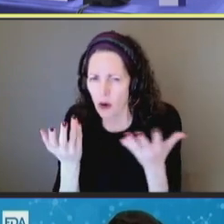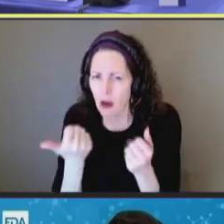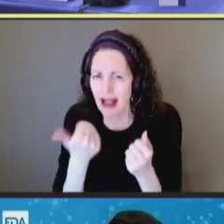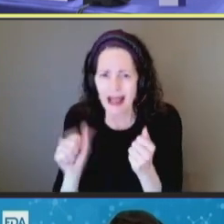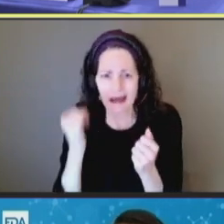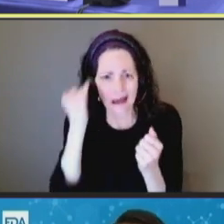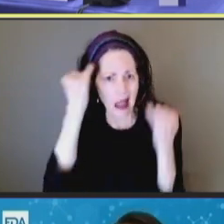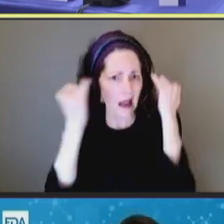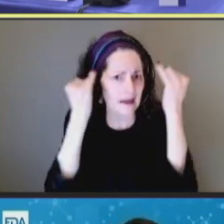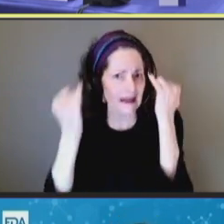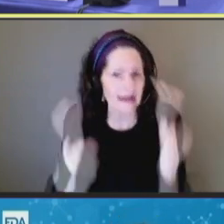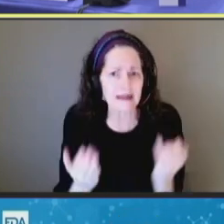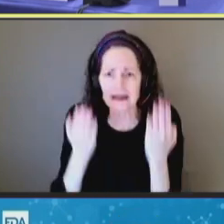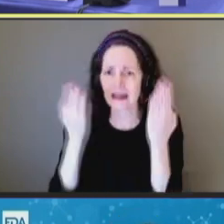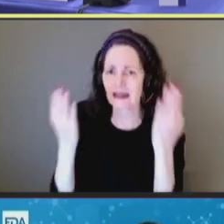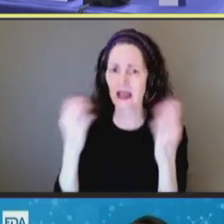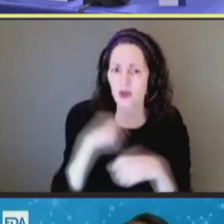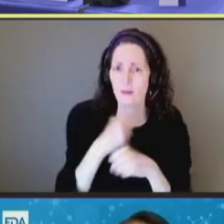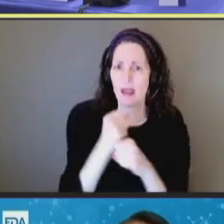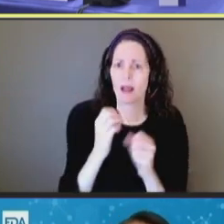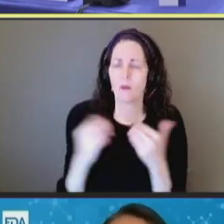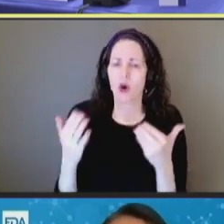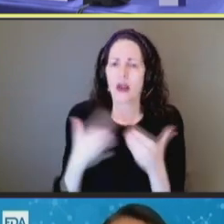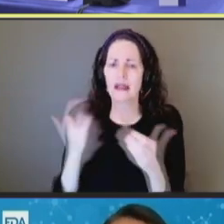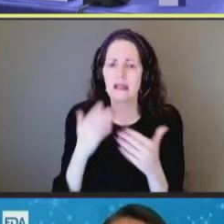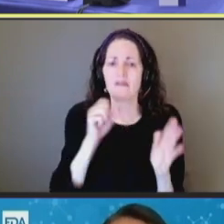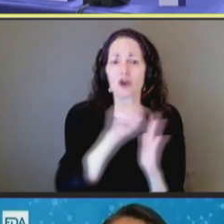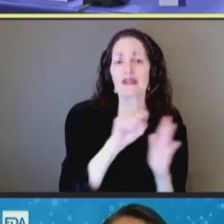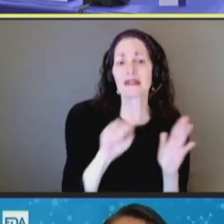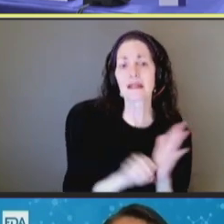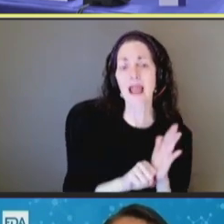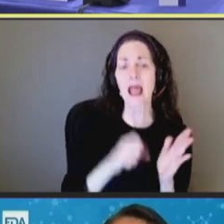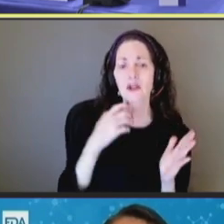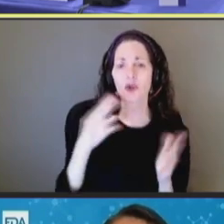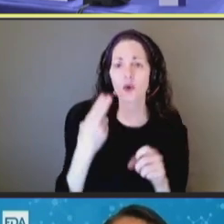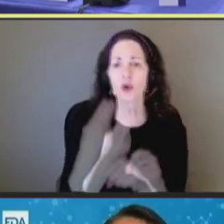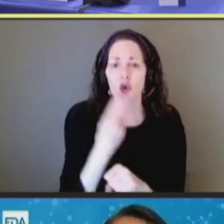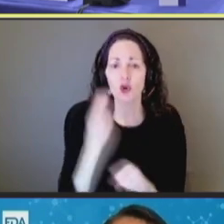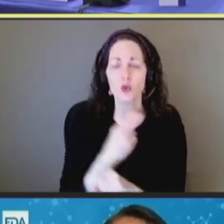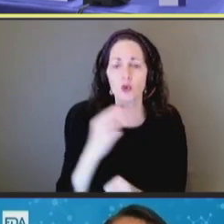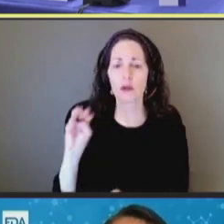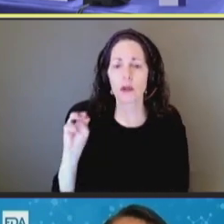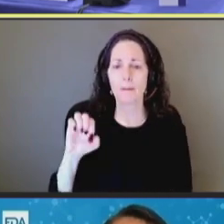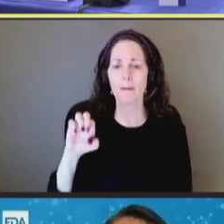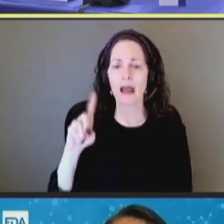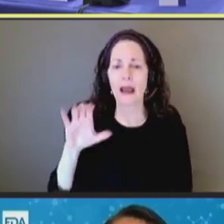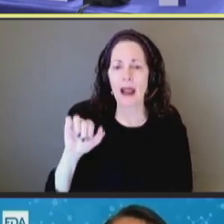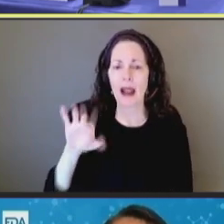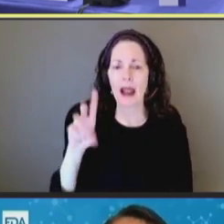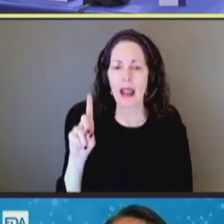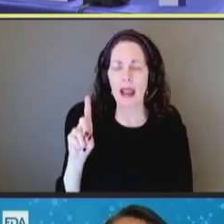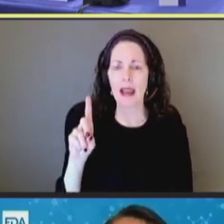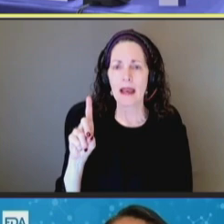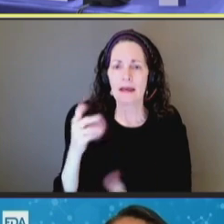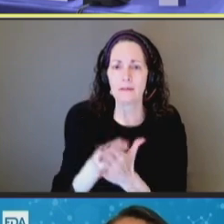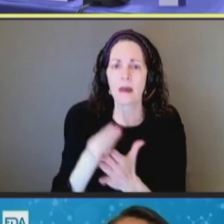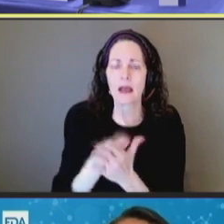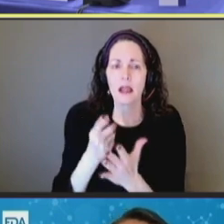to make it a little bit easier for states to access Medicaid match dollars to support the IIS?